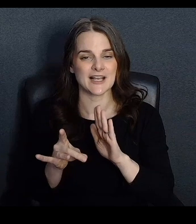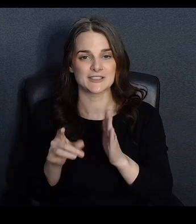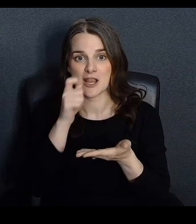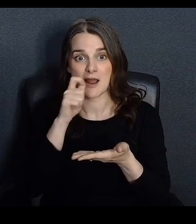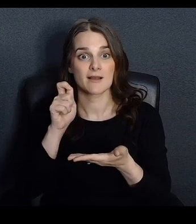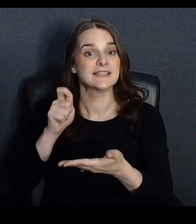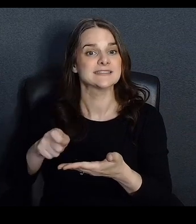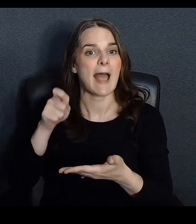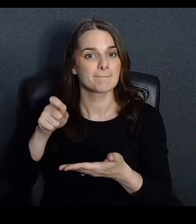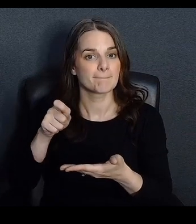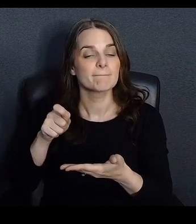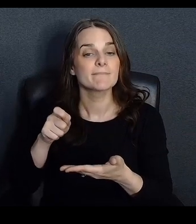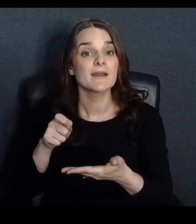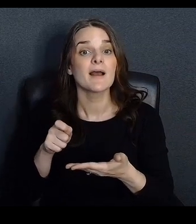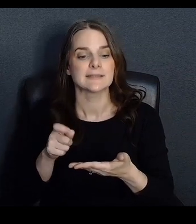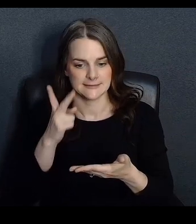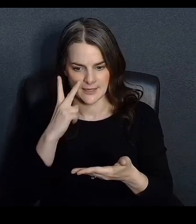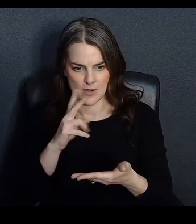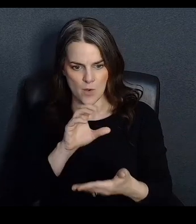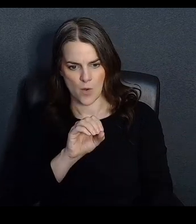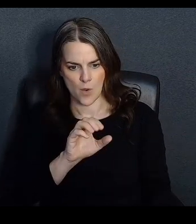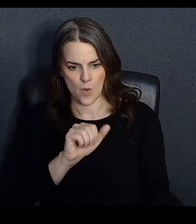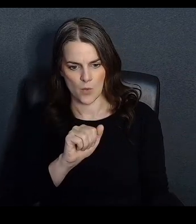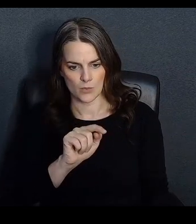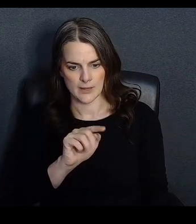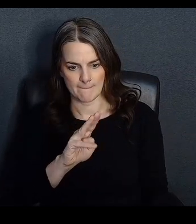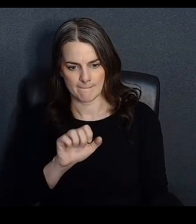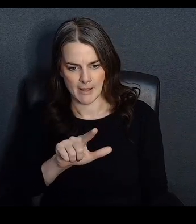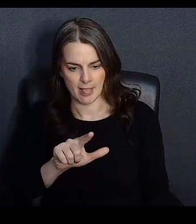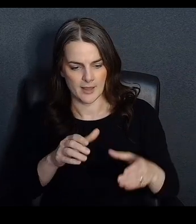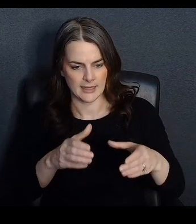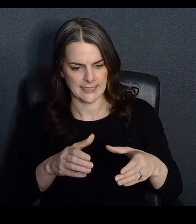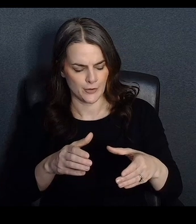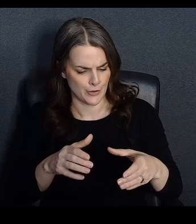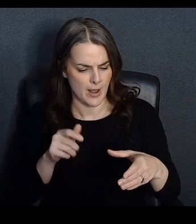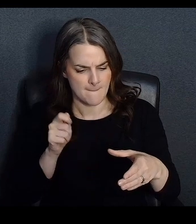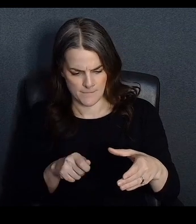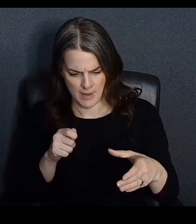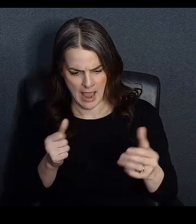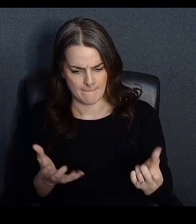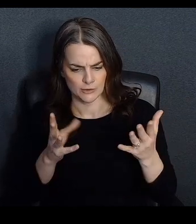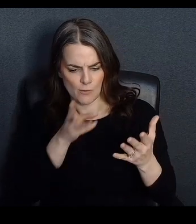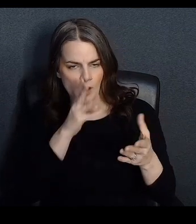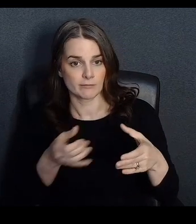So she gets up in the morning, there's a sticker on the oatmeal container that tells her how much water to add to it, and how long